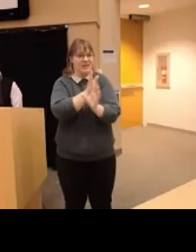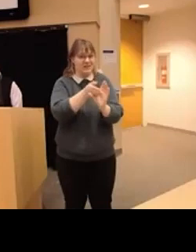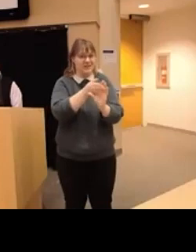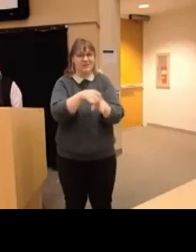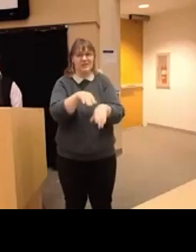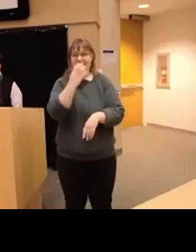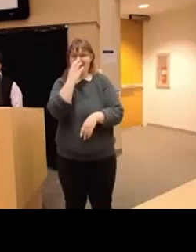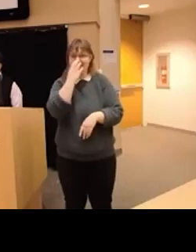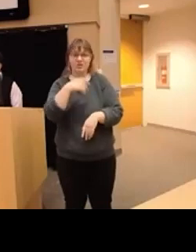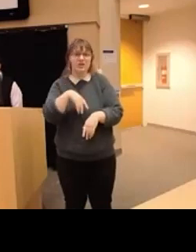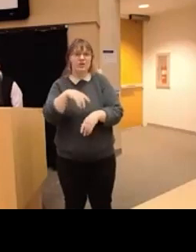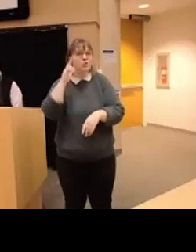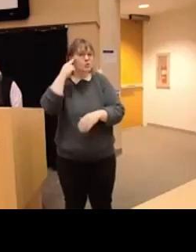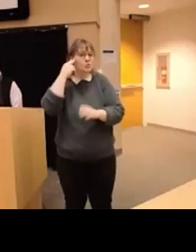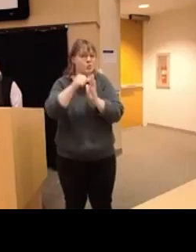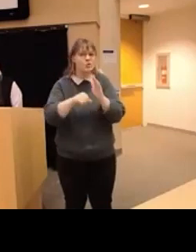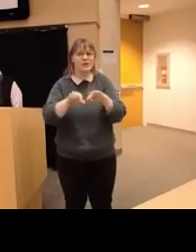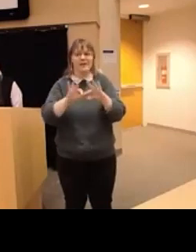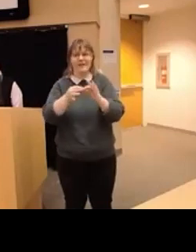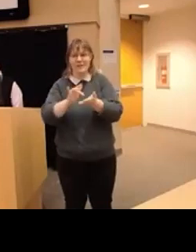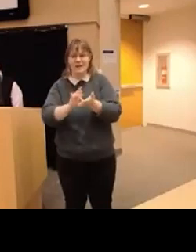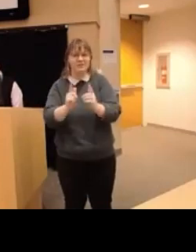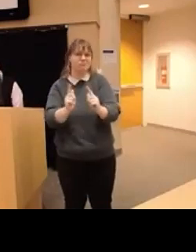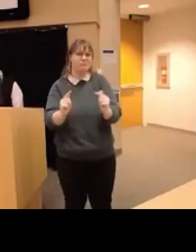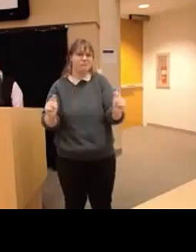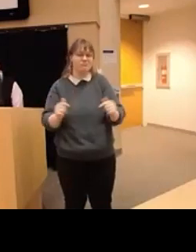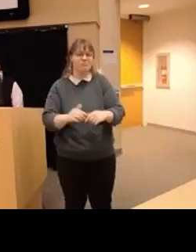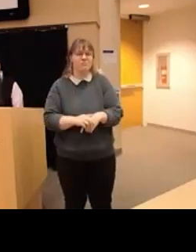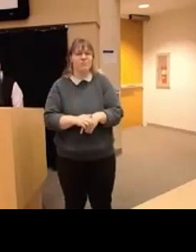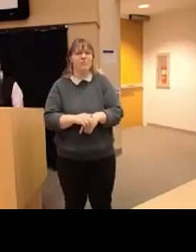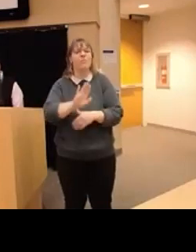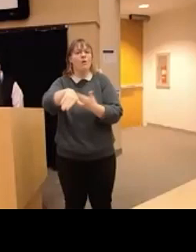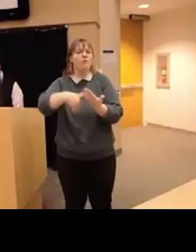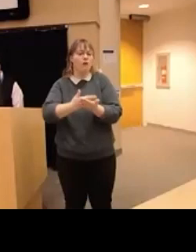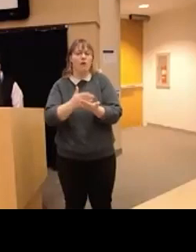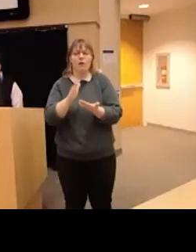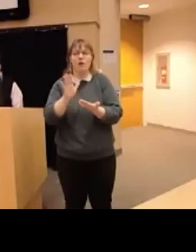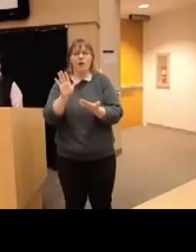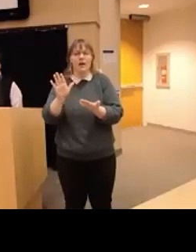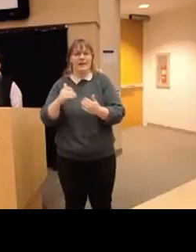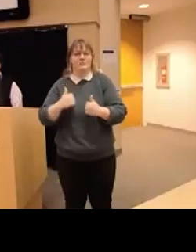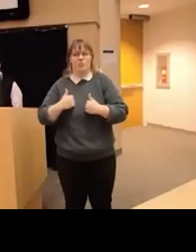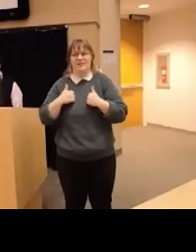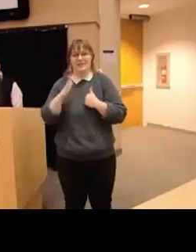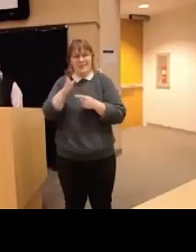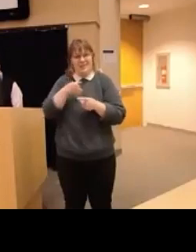neurosurgery family medicine and Etc and overall he his presence in the fear the pain medicine